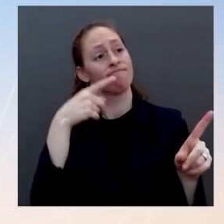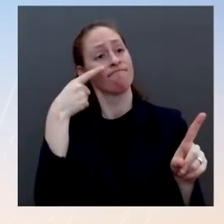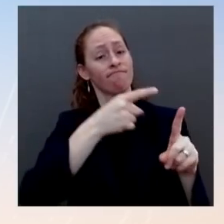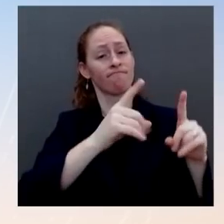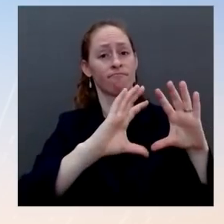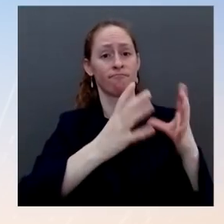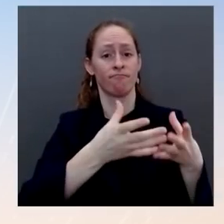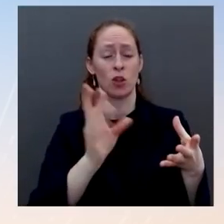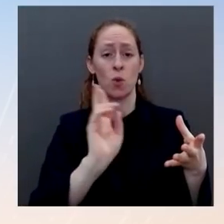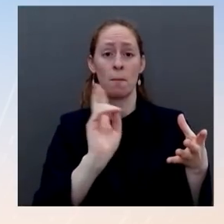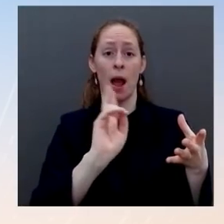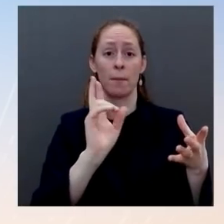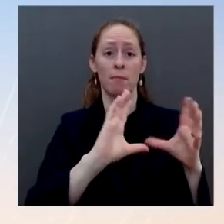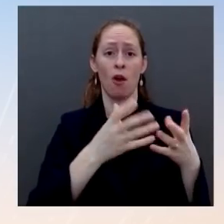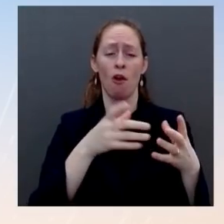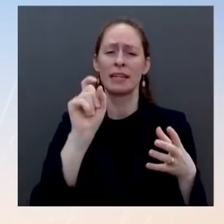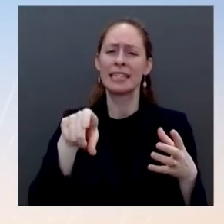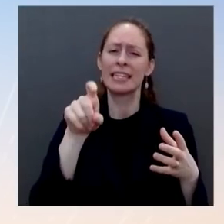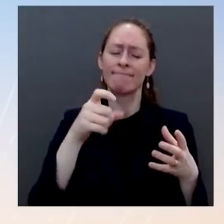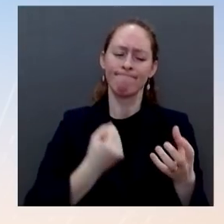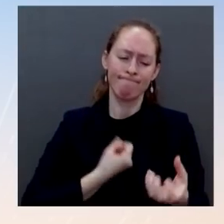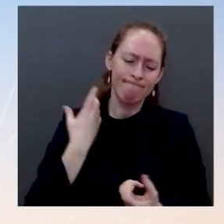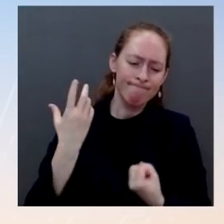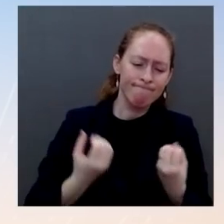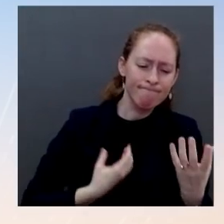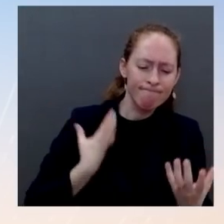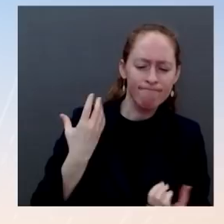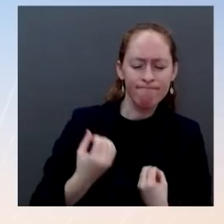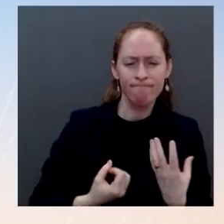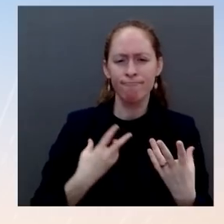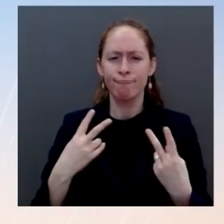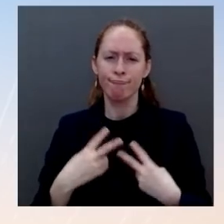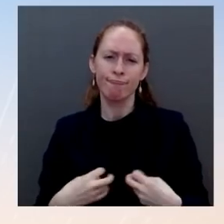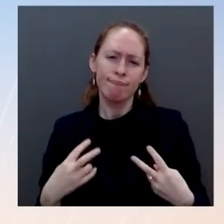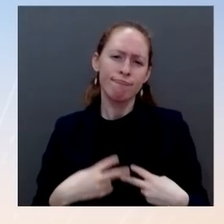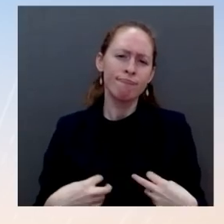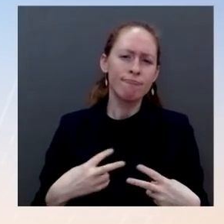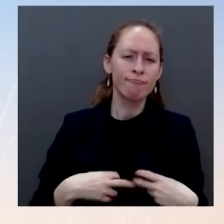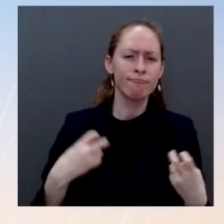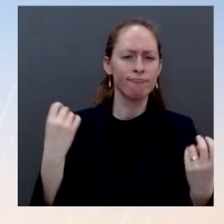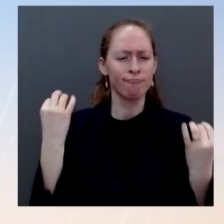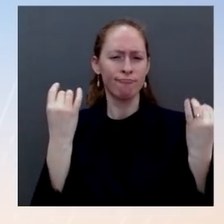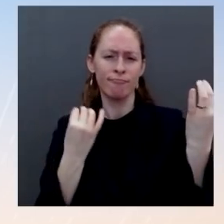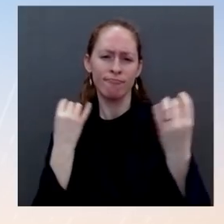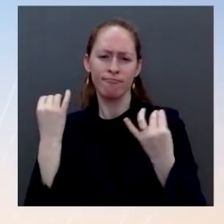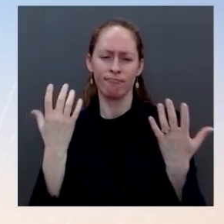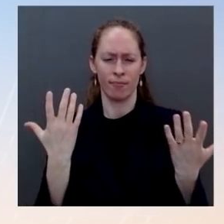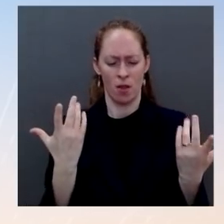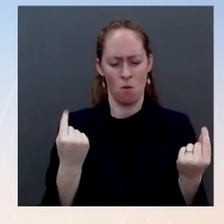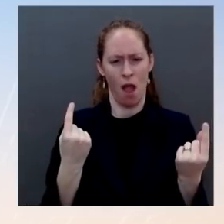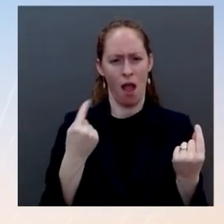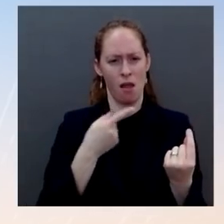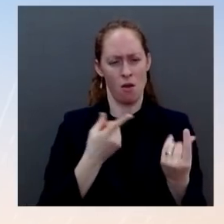do they want to be perpetuating the Big Lie? Do they want to be walking like silent lemmings